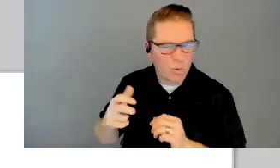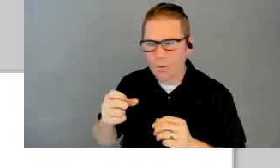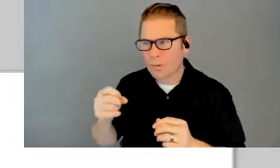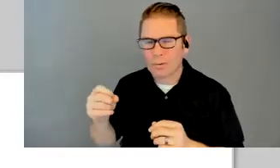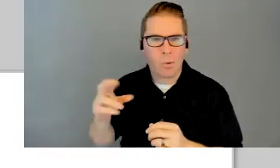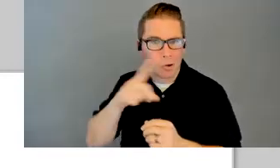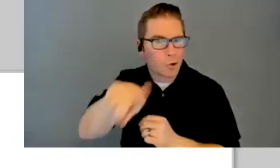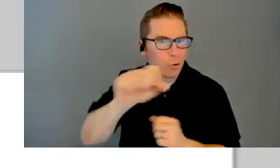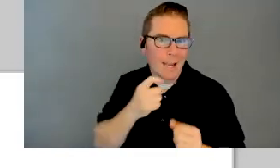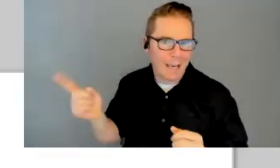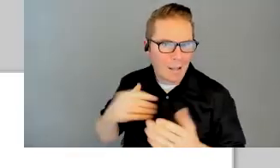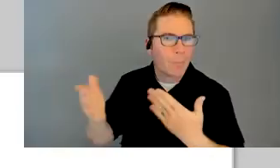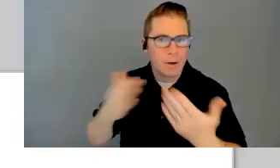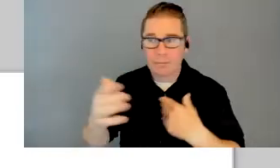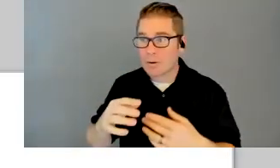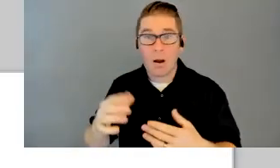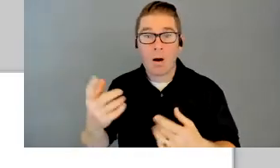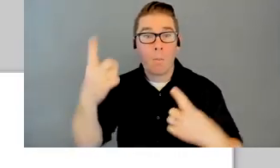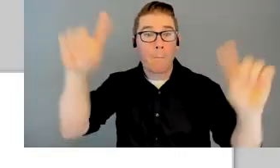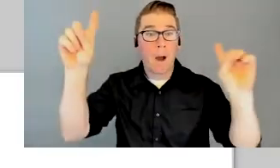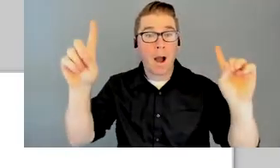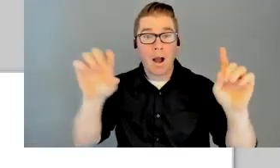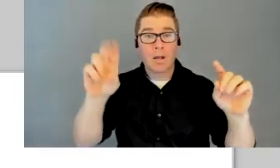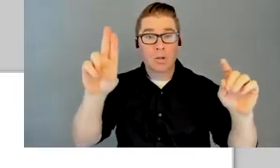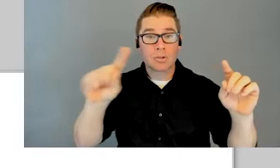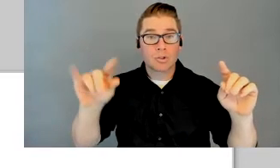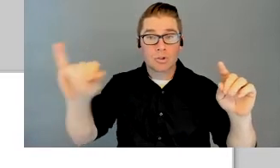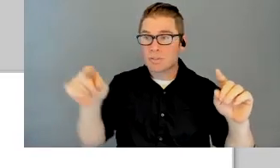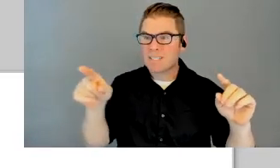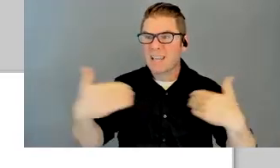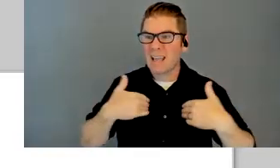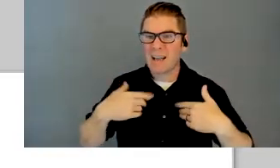Oh, look at that. She has the same article. Oh my gosh. We didn't even play on that.